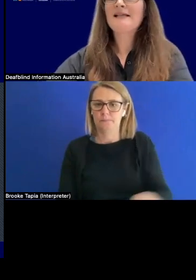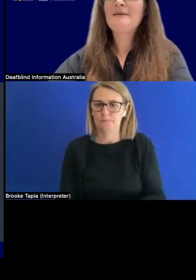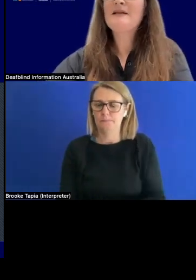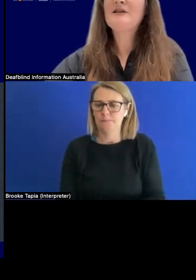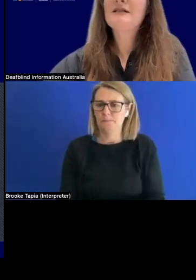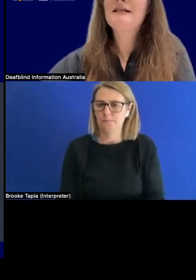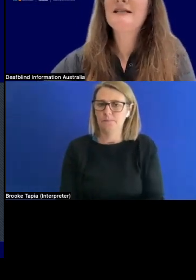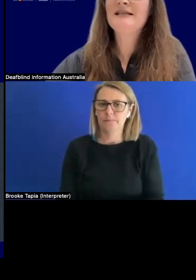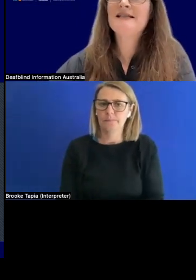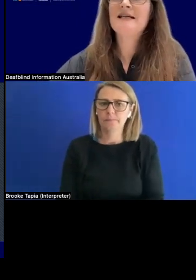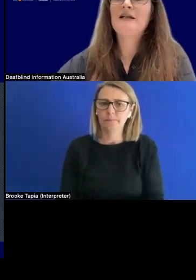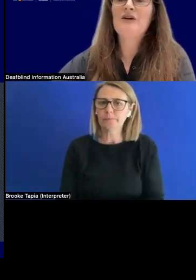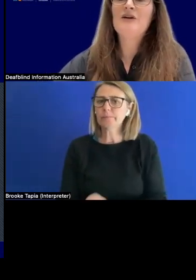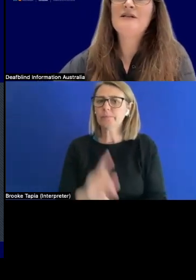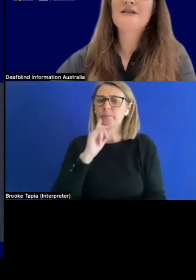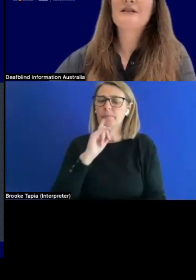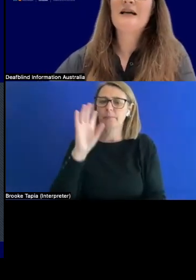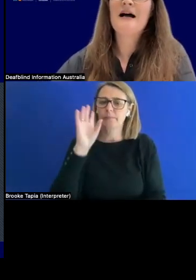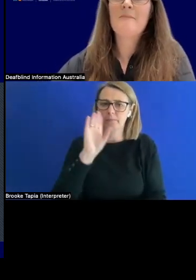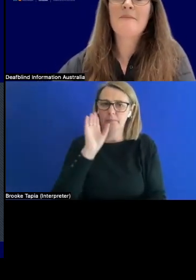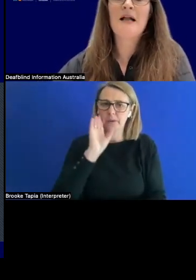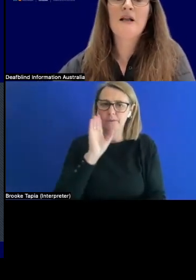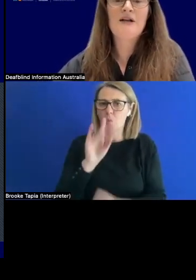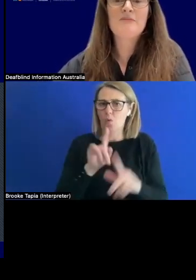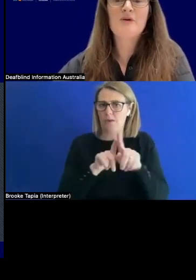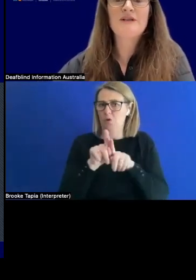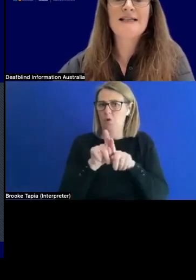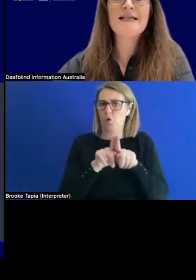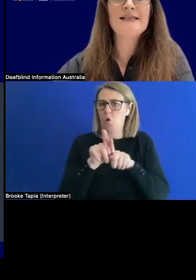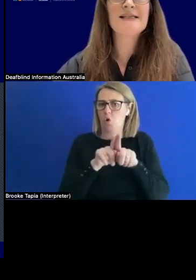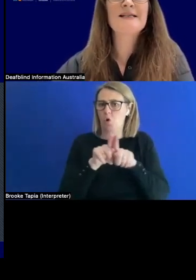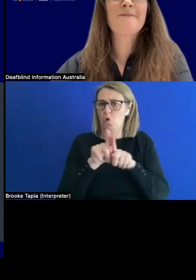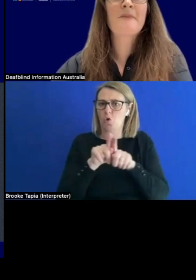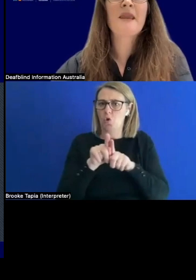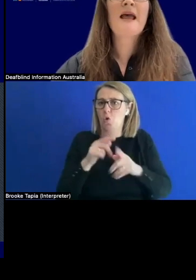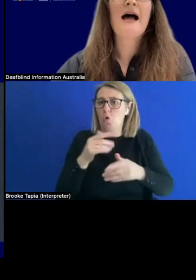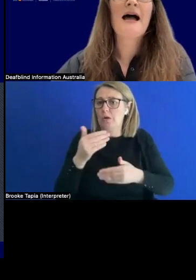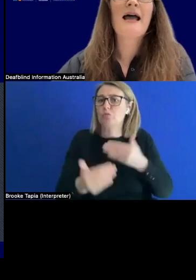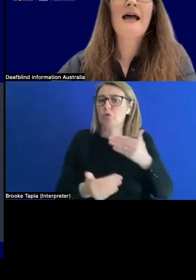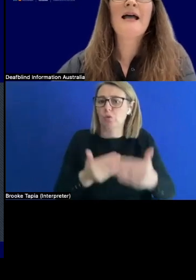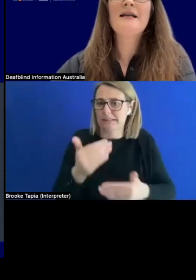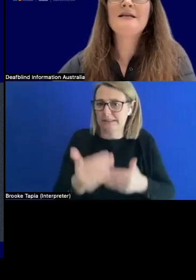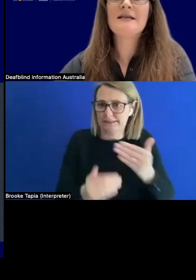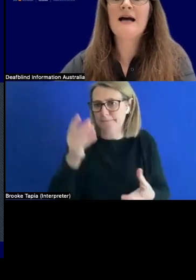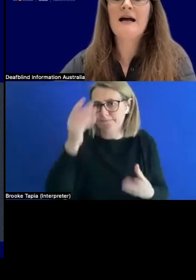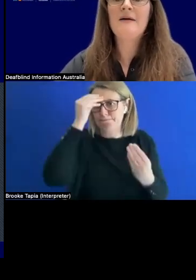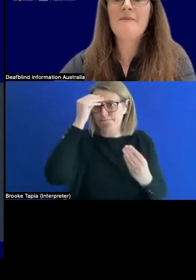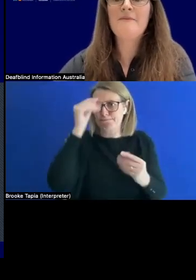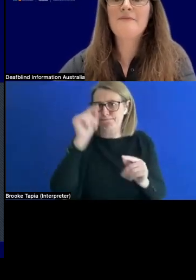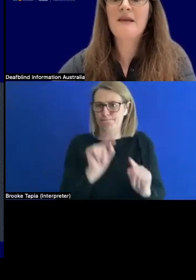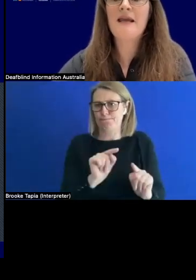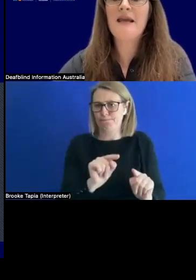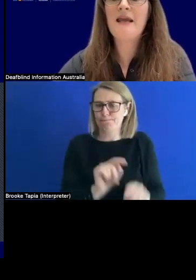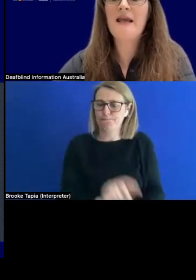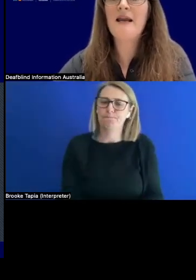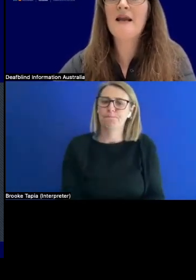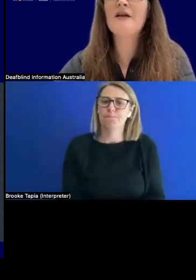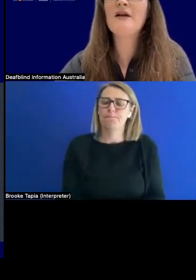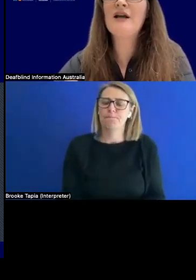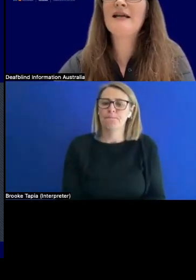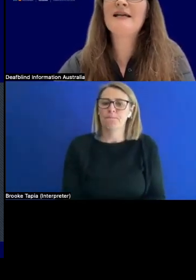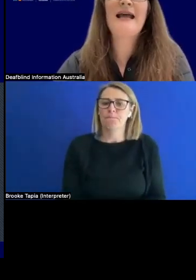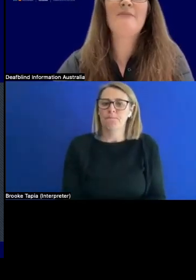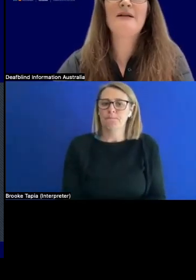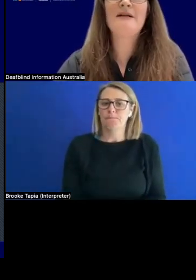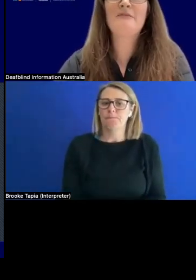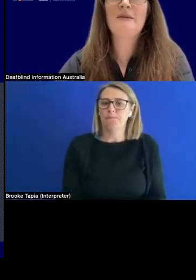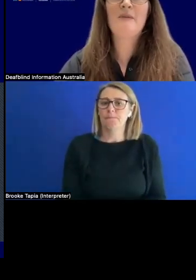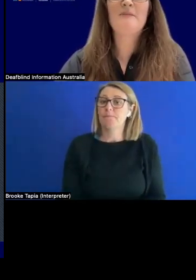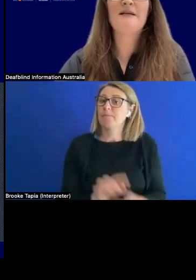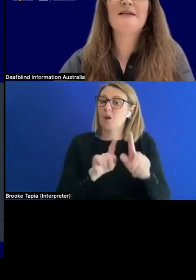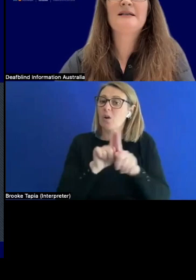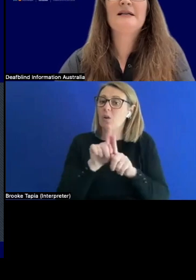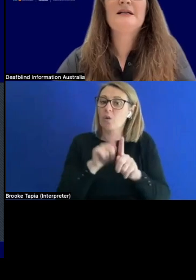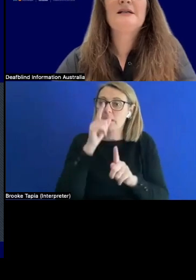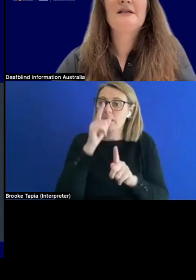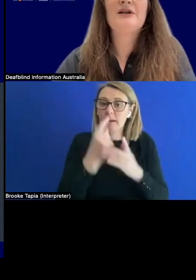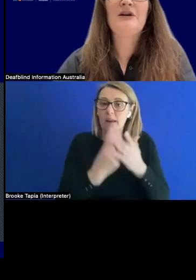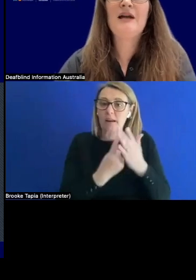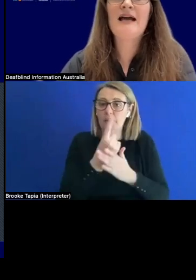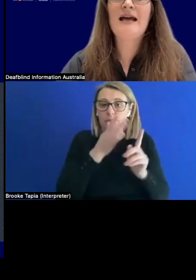As I mentioned, this is a learned process and the learning can happen bit by bit. As